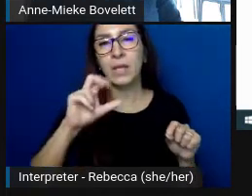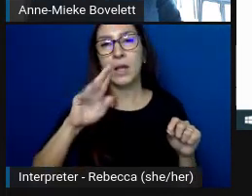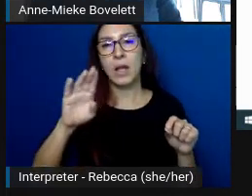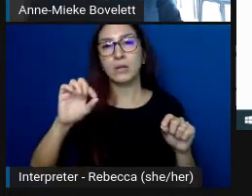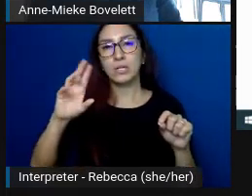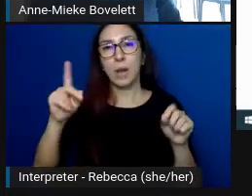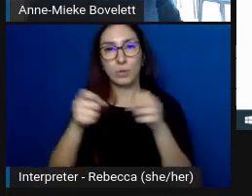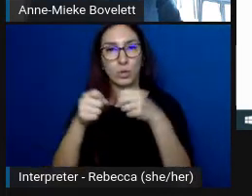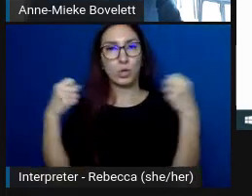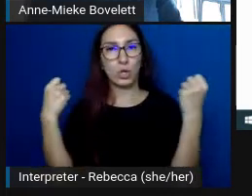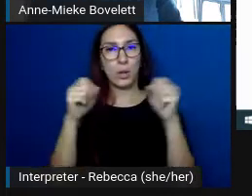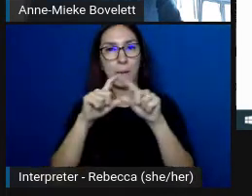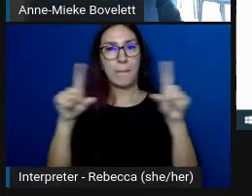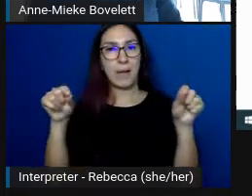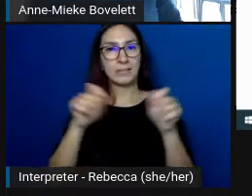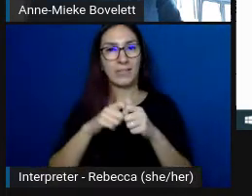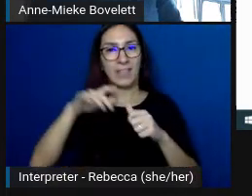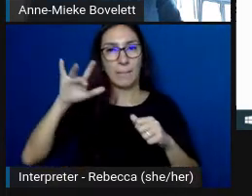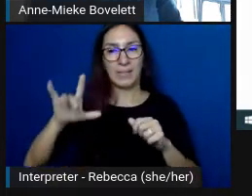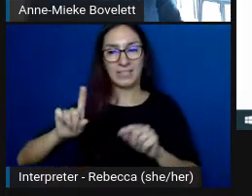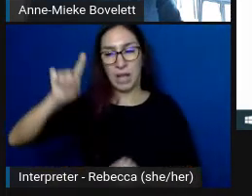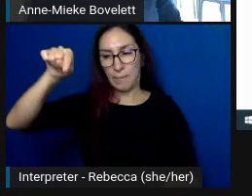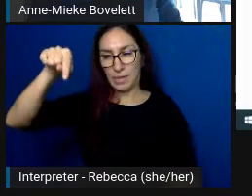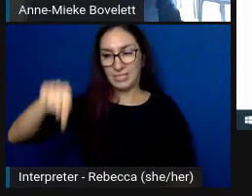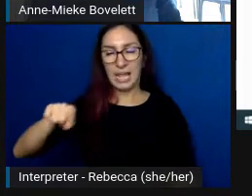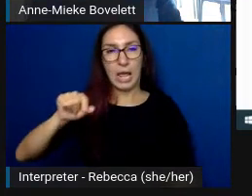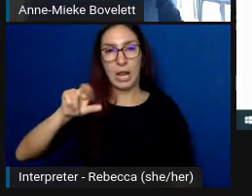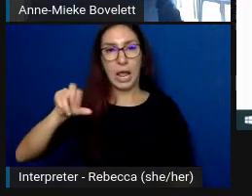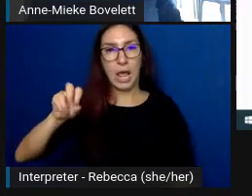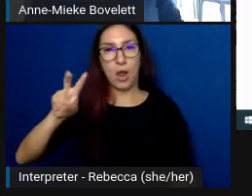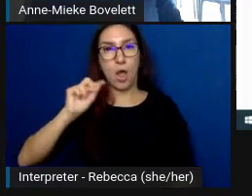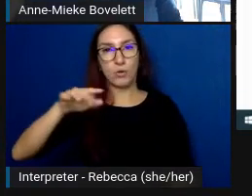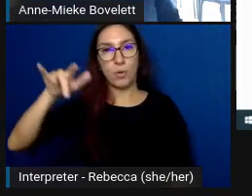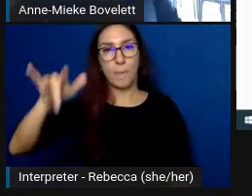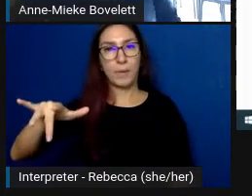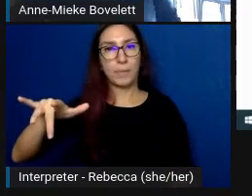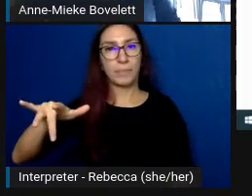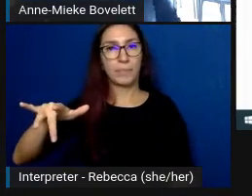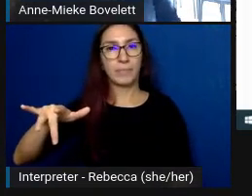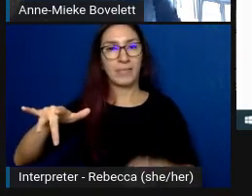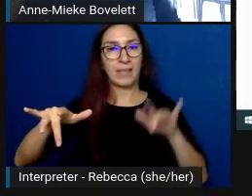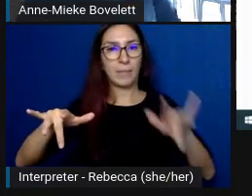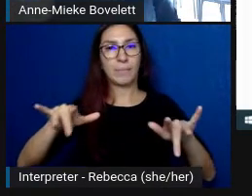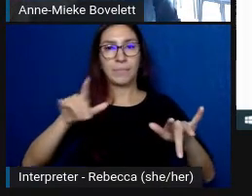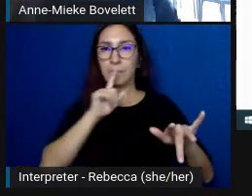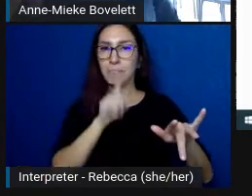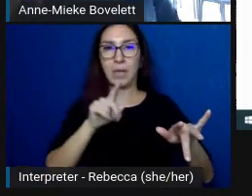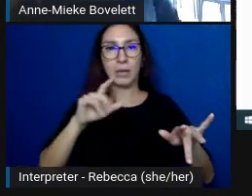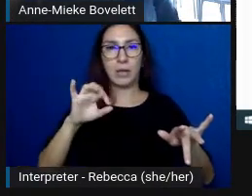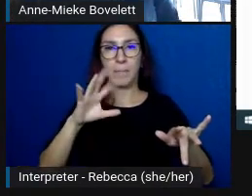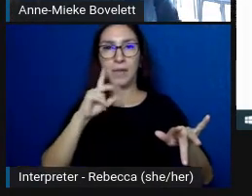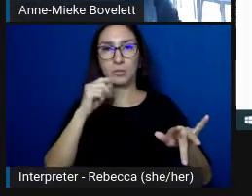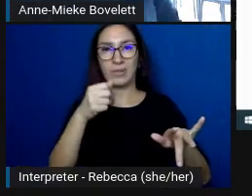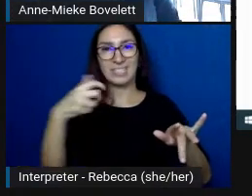because any weird command to expand the combo box [screen reader] and then let's say club card.